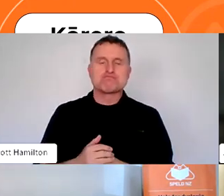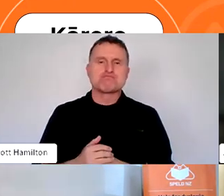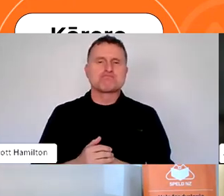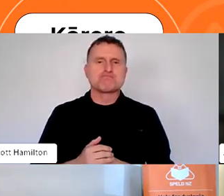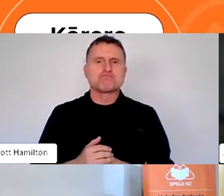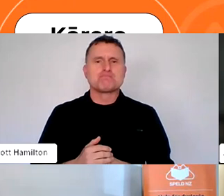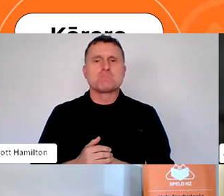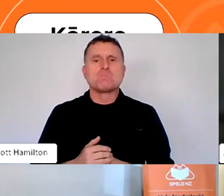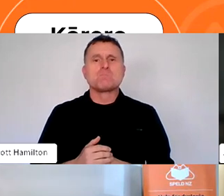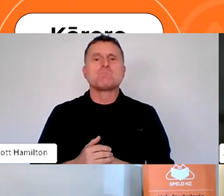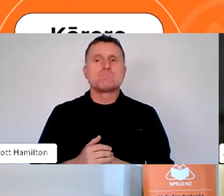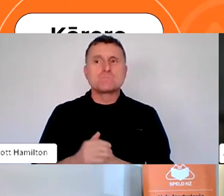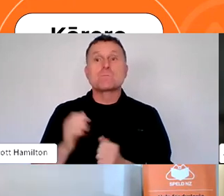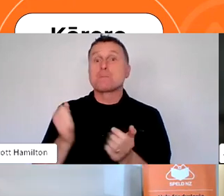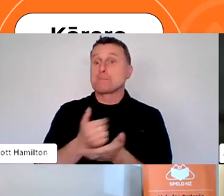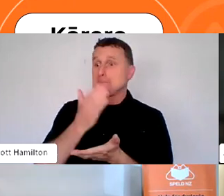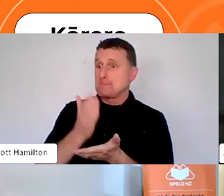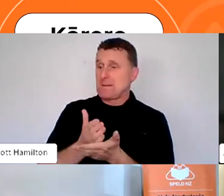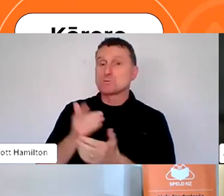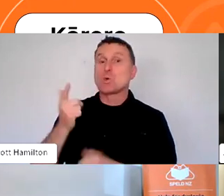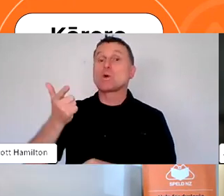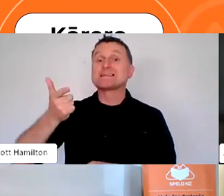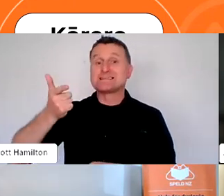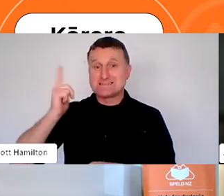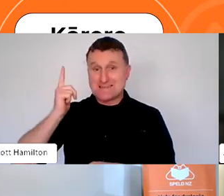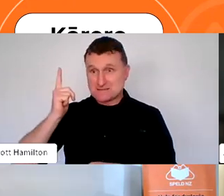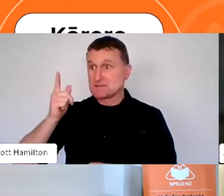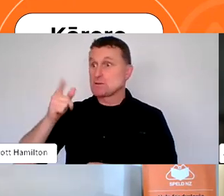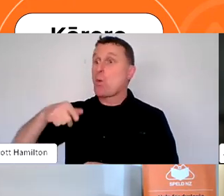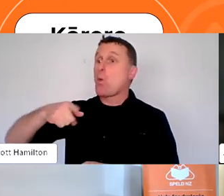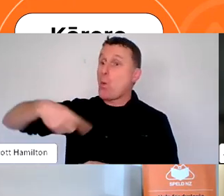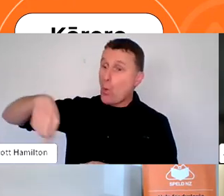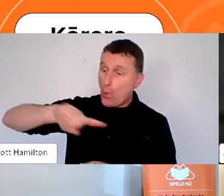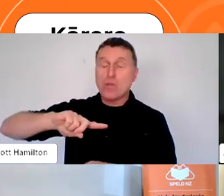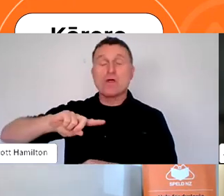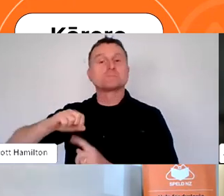that all teachers are staunch champions for the rights of all learners